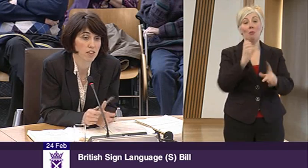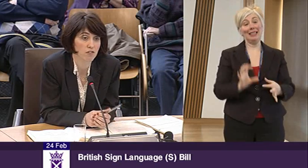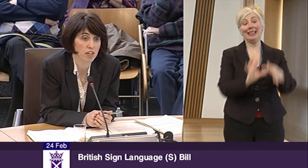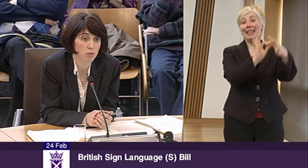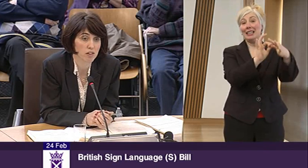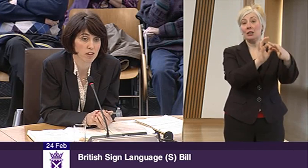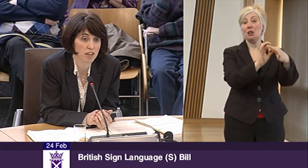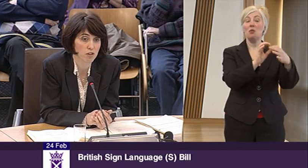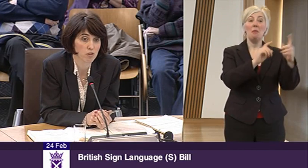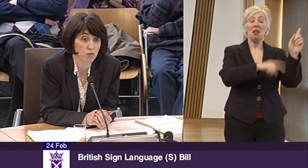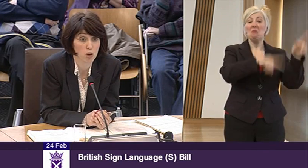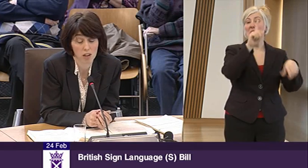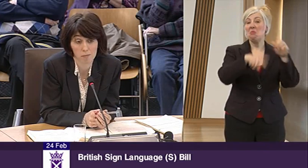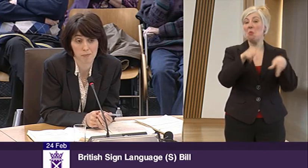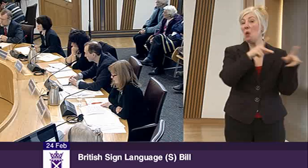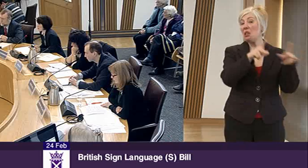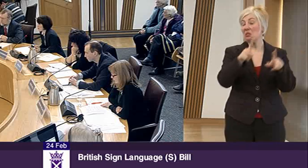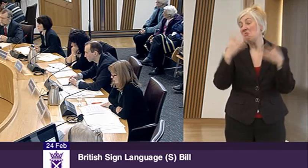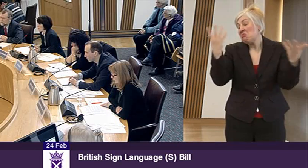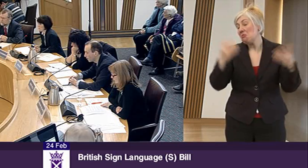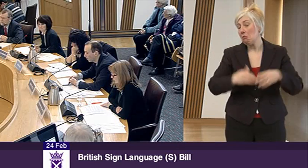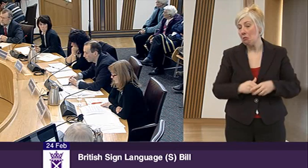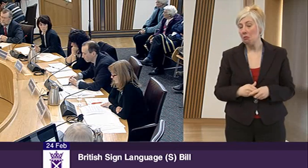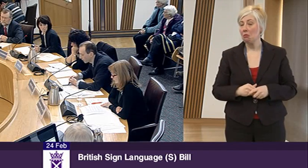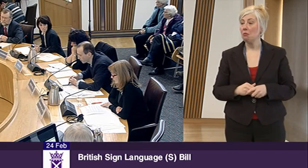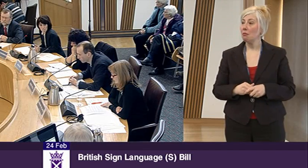attached to it. There are various ways in which it could work.